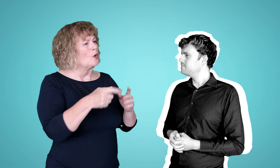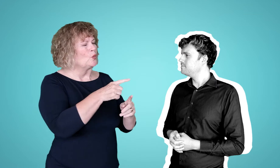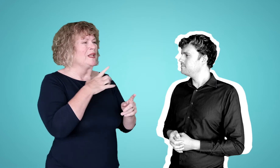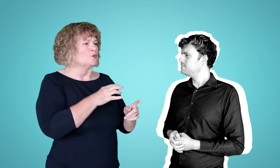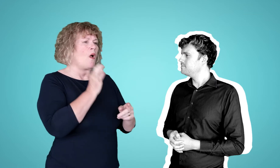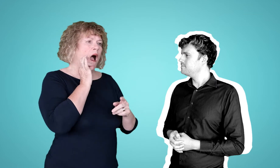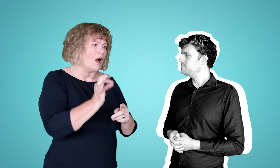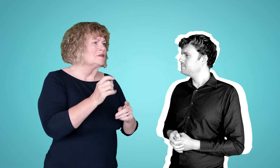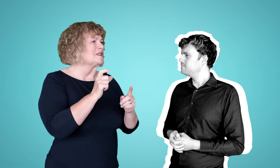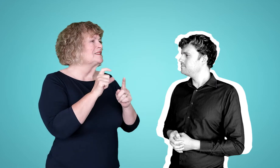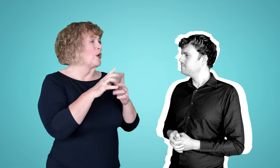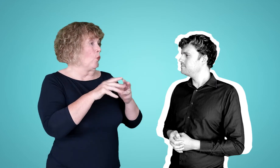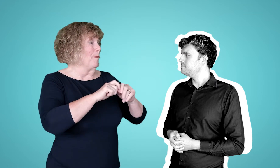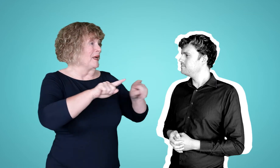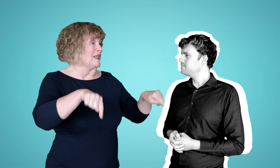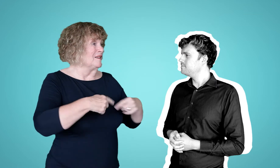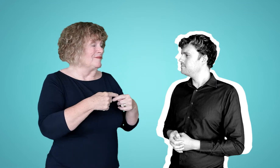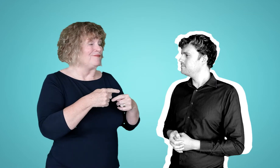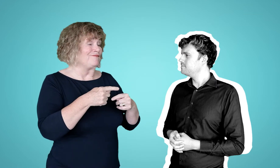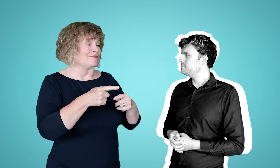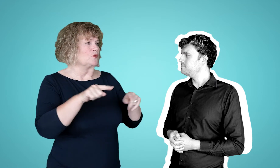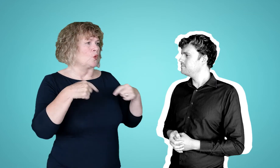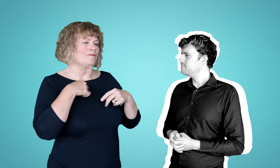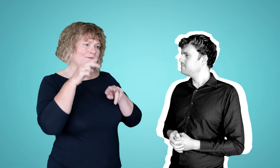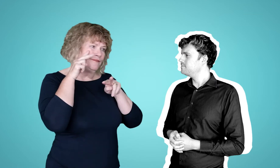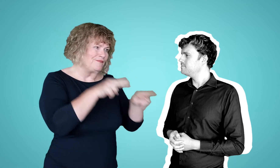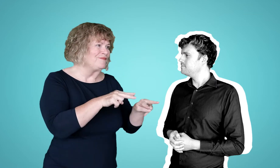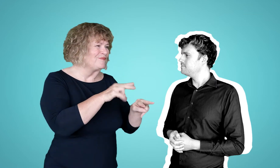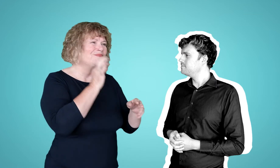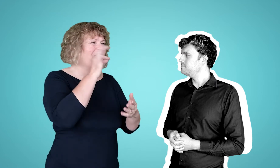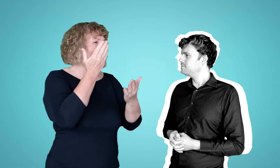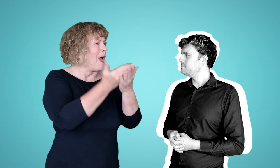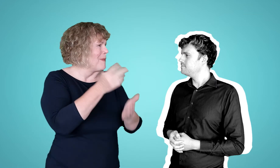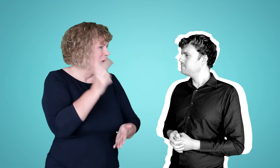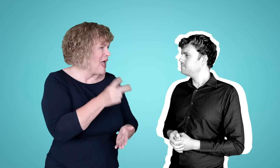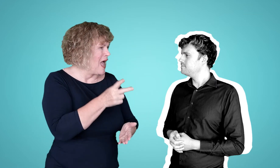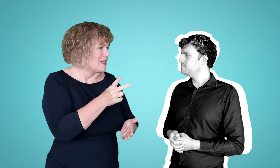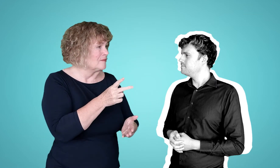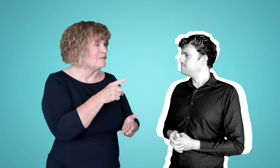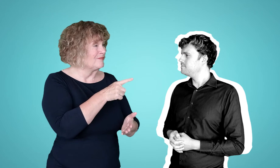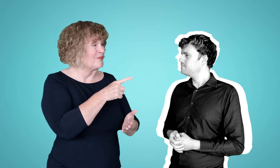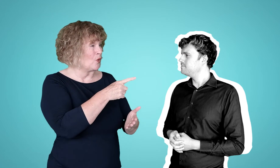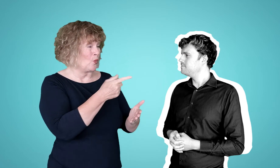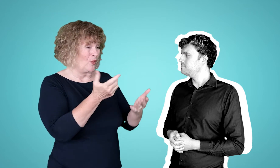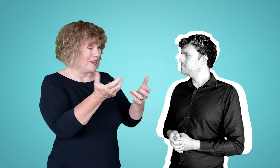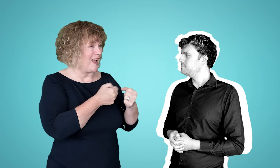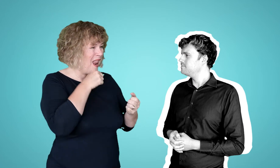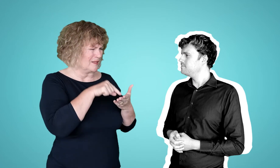You usually need to ask DWP to look at your claim again